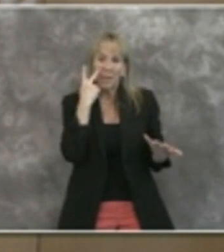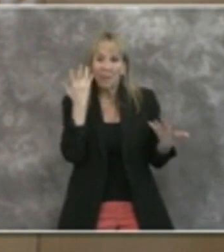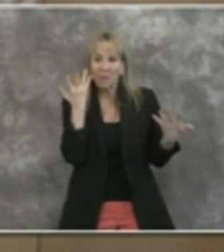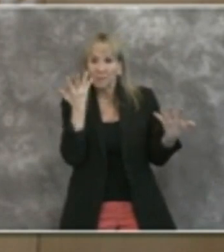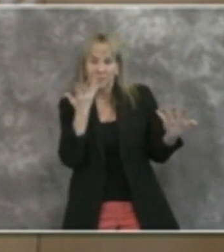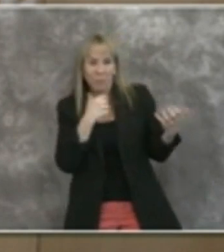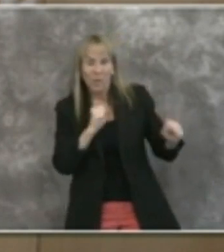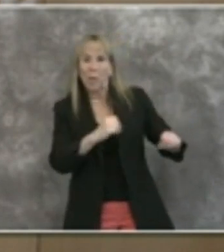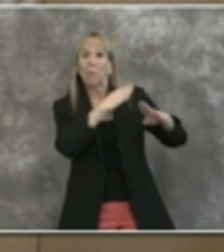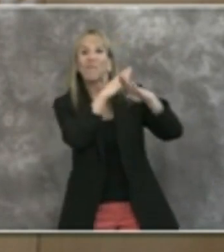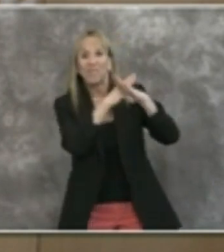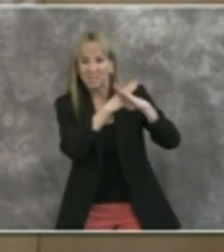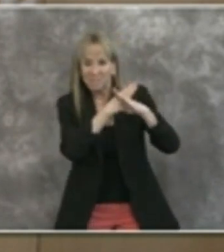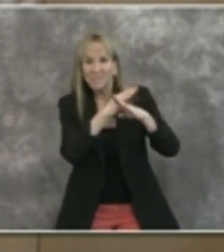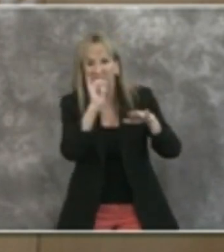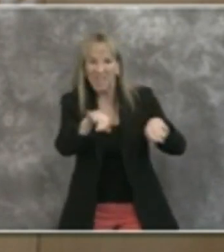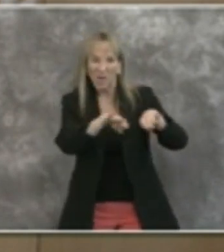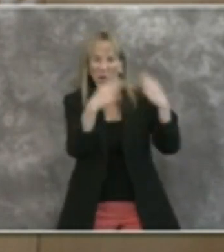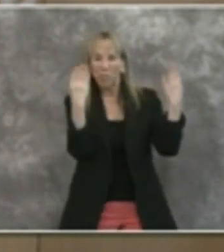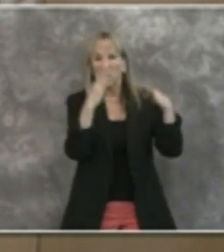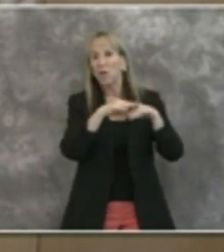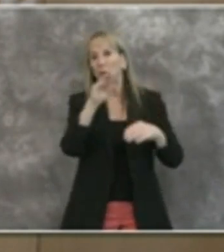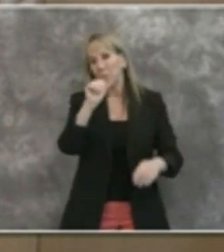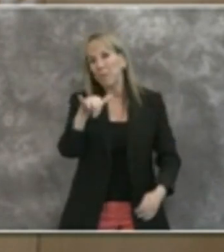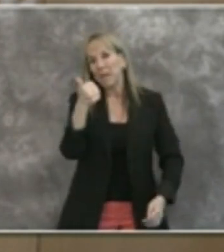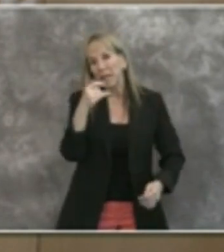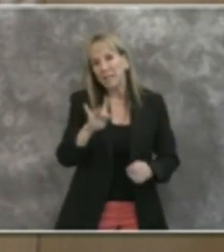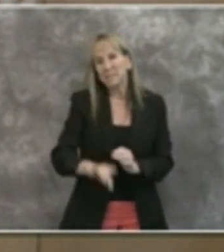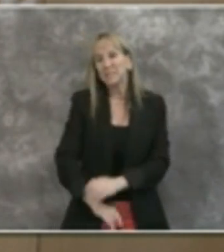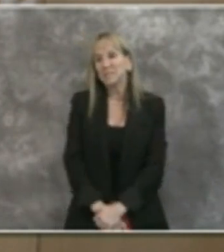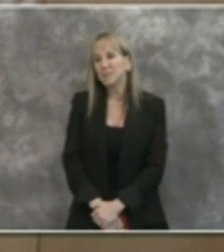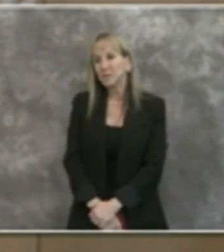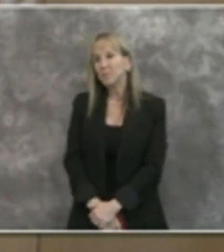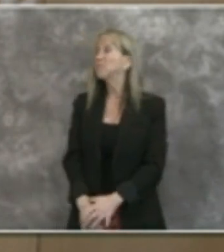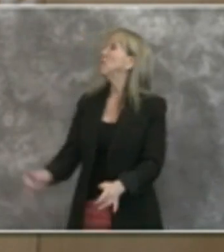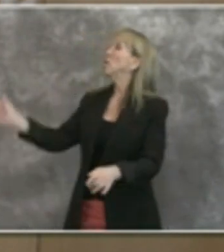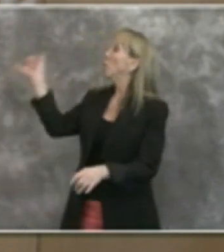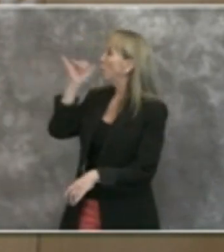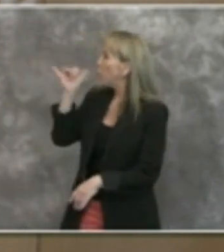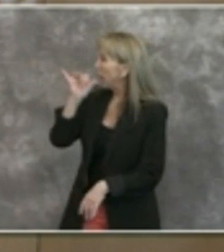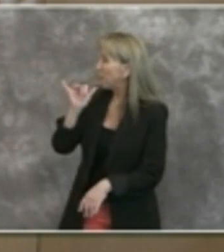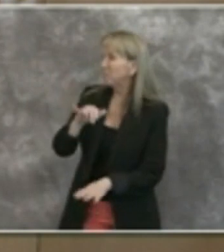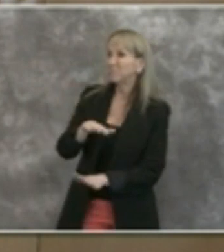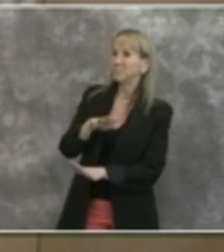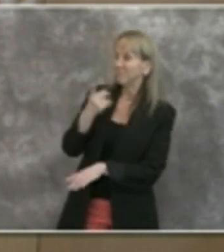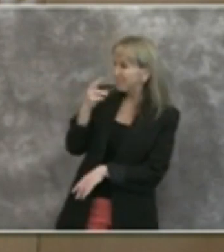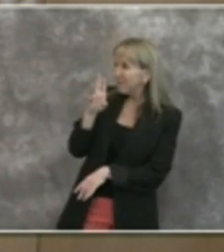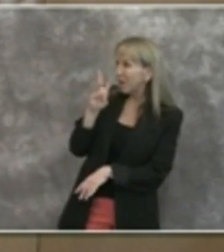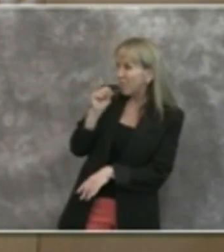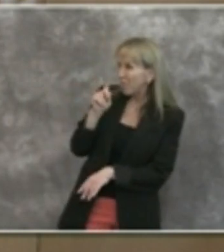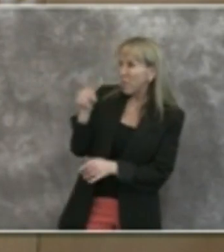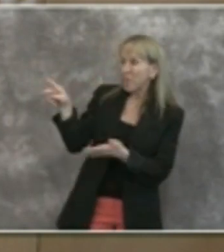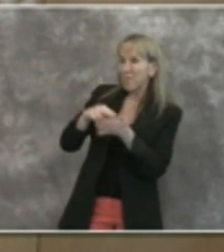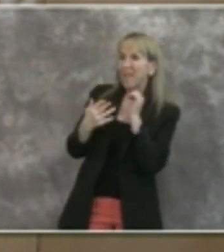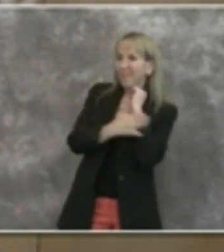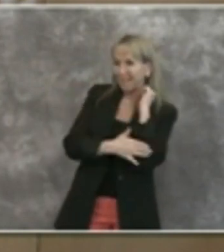THE CASINO. IF THEY'RE PROACTIVELY TAKE YOU. WHY HAVEN'T SEEN I HAVE NOT